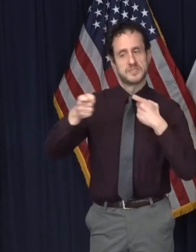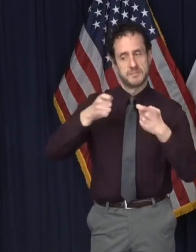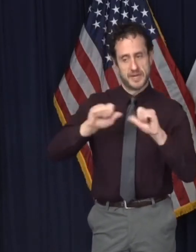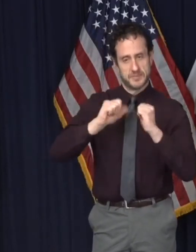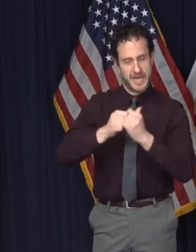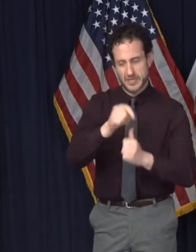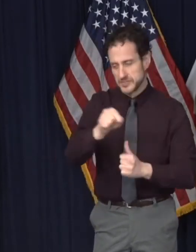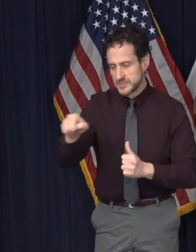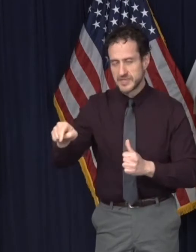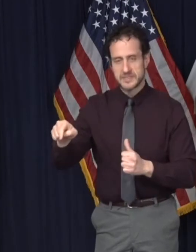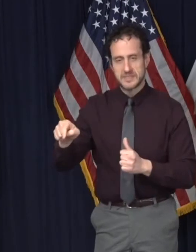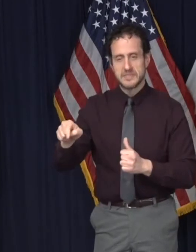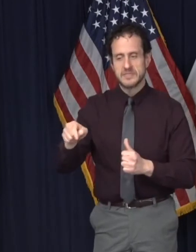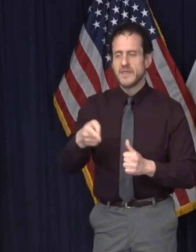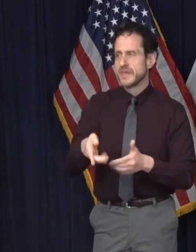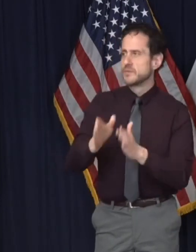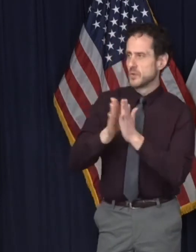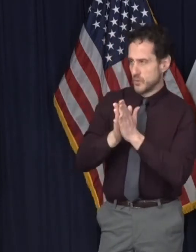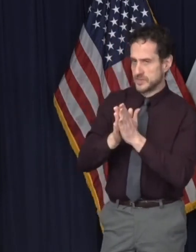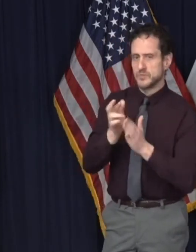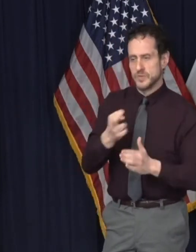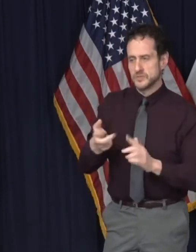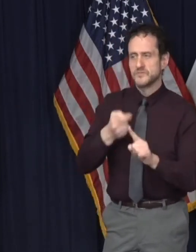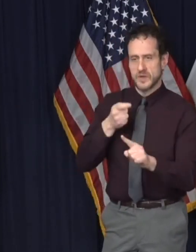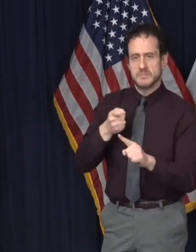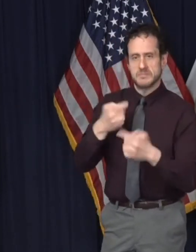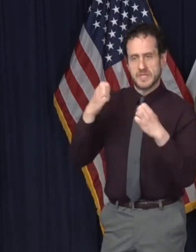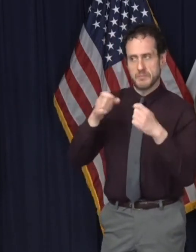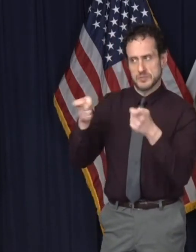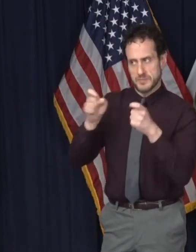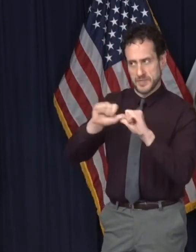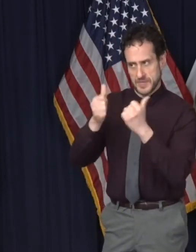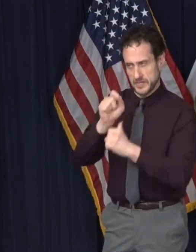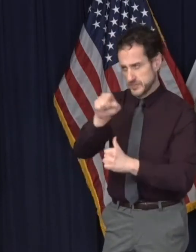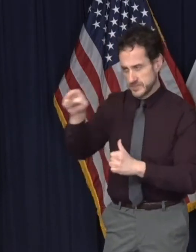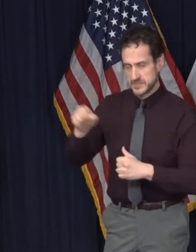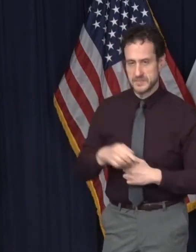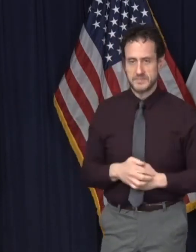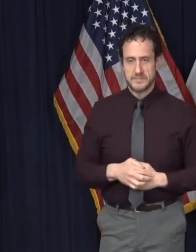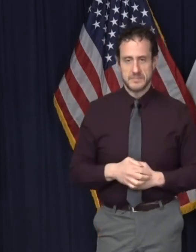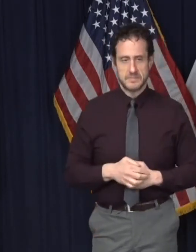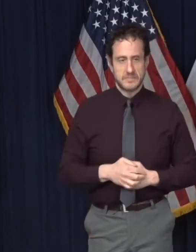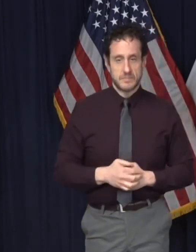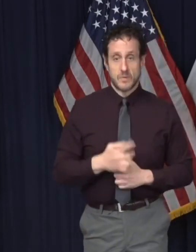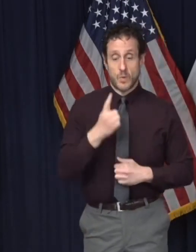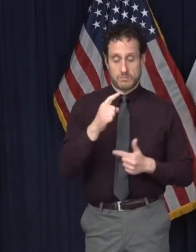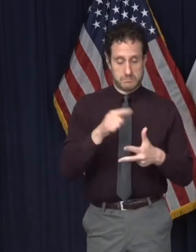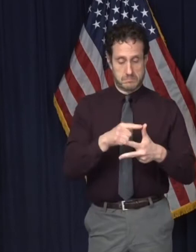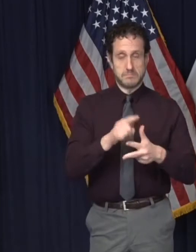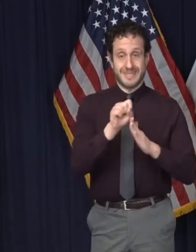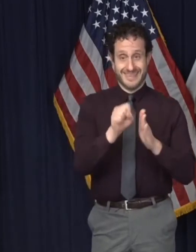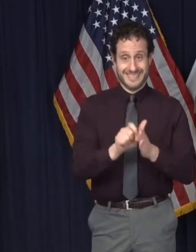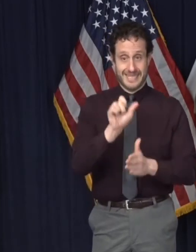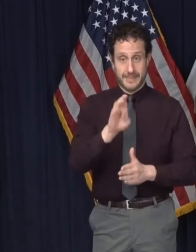RESOURCES THROUGH THEIR LOCAL EMERGENCY MANAGEMENT AGENCIES RESOURCE REQUEST SYSTEMS. WE'RE NOW RUNNING THREE SHIFTS